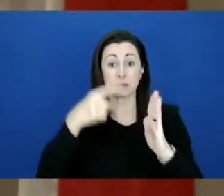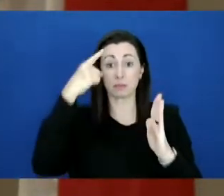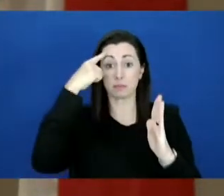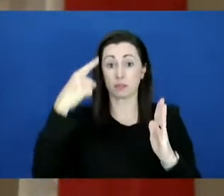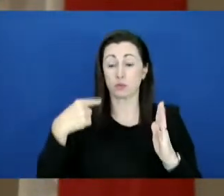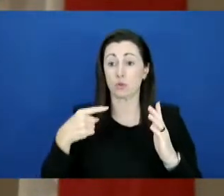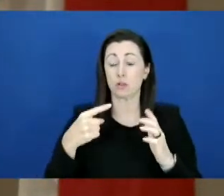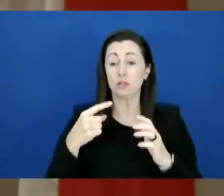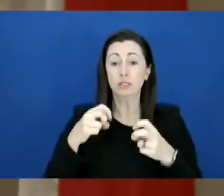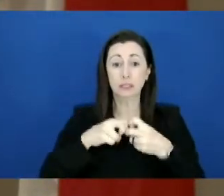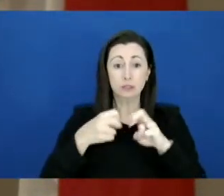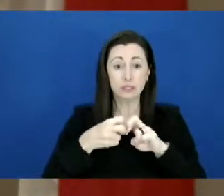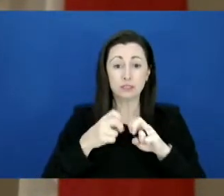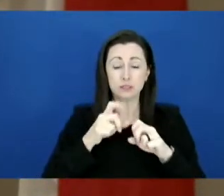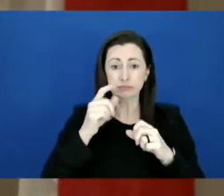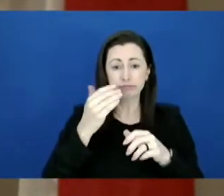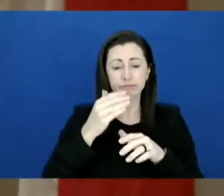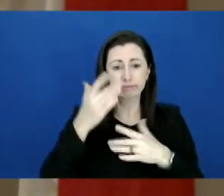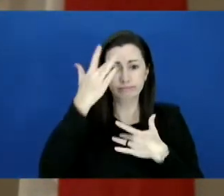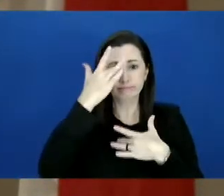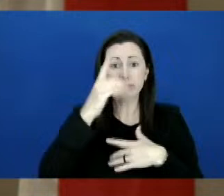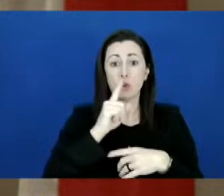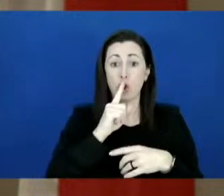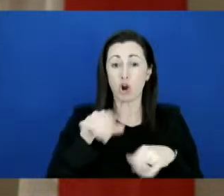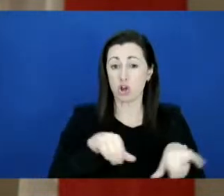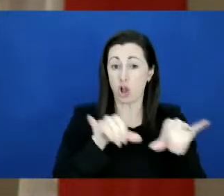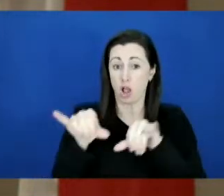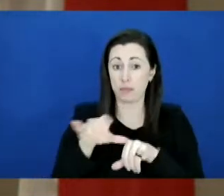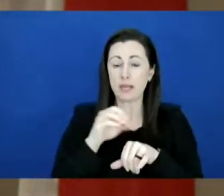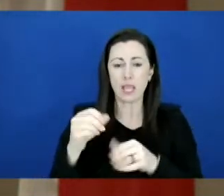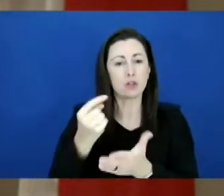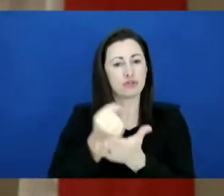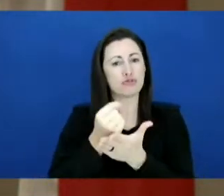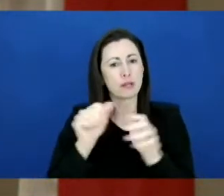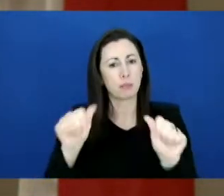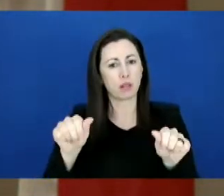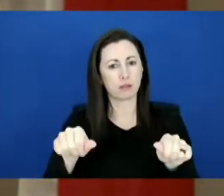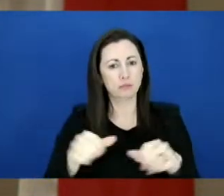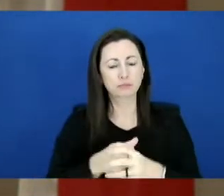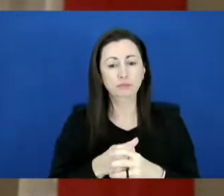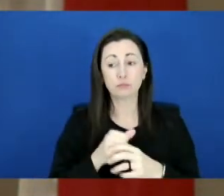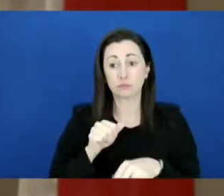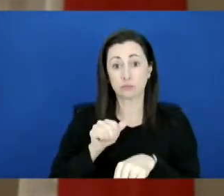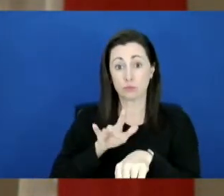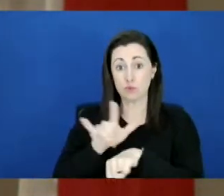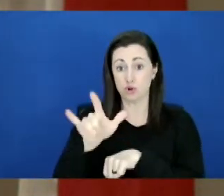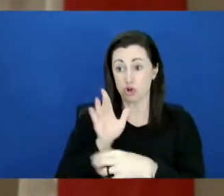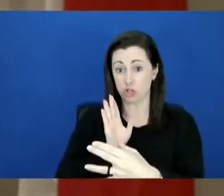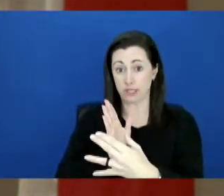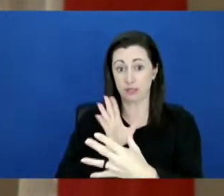SOCIOECONOMIC BACKGROUNDS, SYMPTOMS OF MENTAL ILLNESS ARE